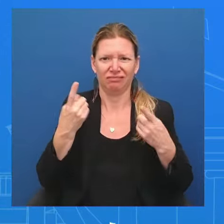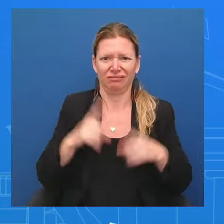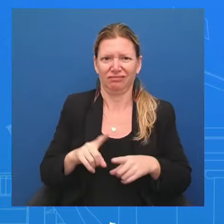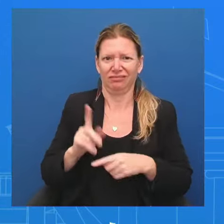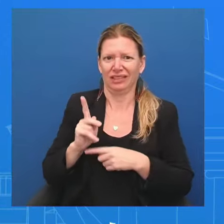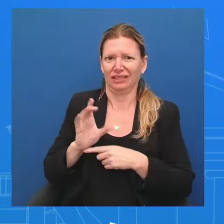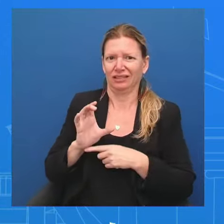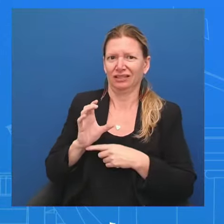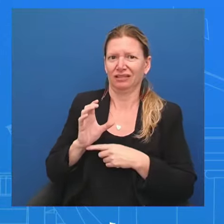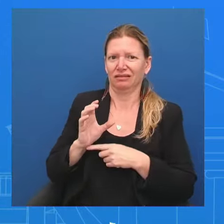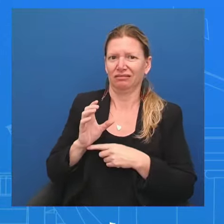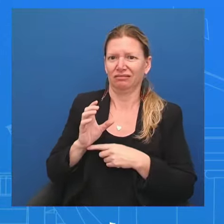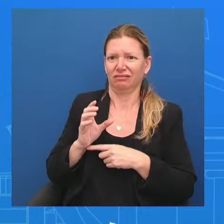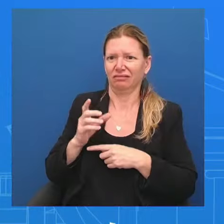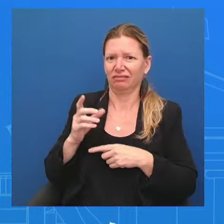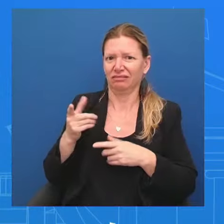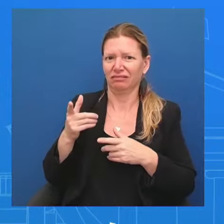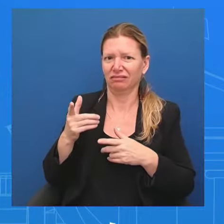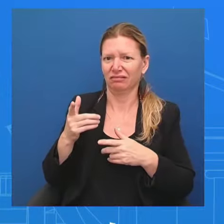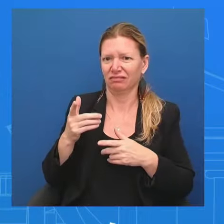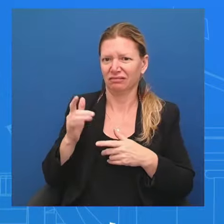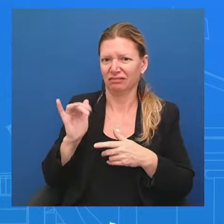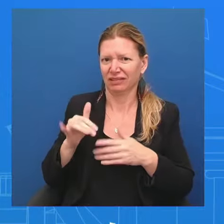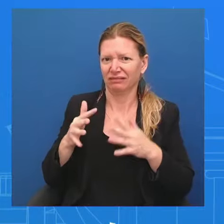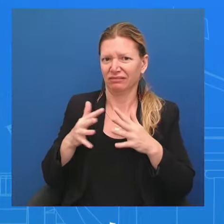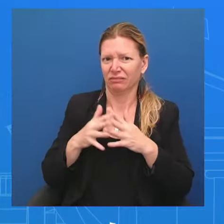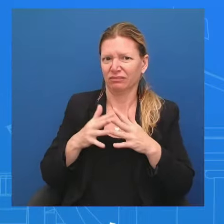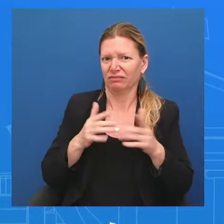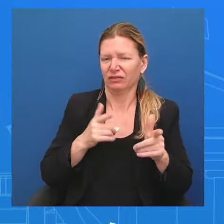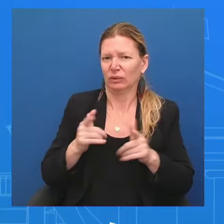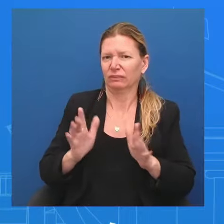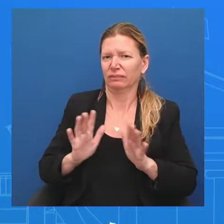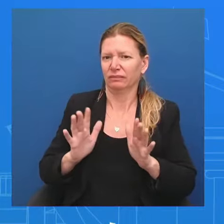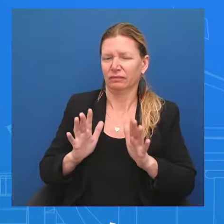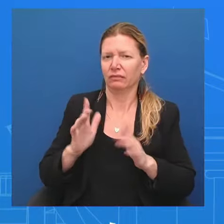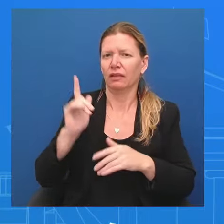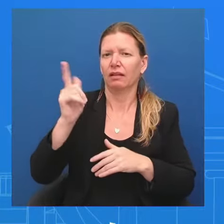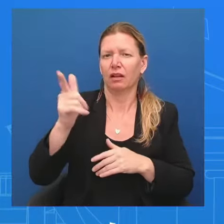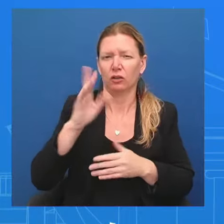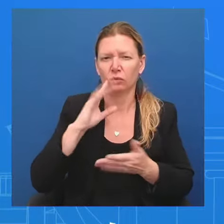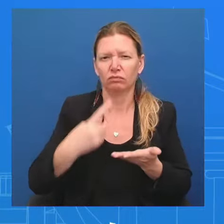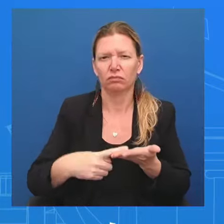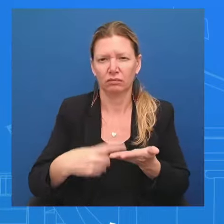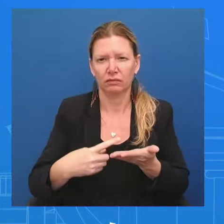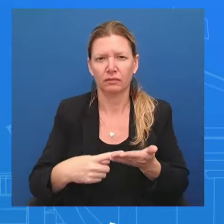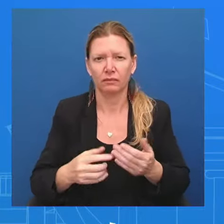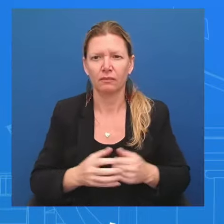We will certainly have more to share as we get closer to that day. The Press: Do you know if Taylor Swift's going to be coming? Ms. Jean-Pierre: That's a good question.